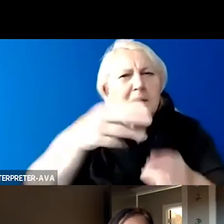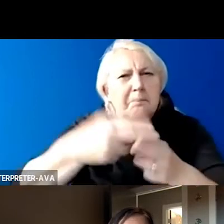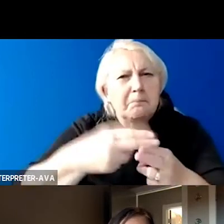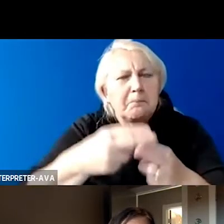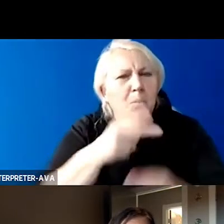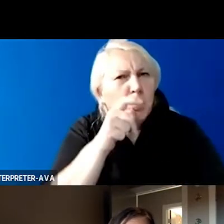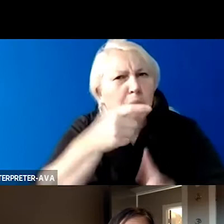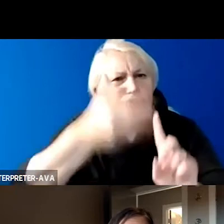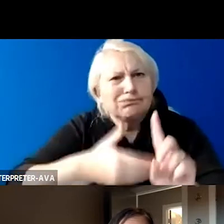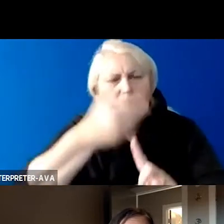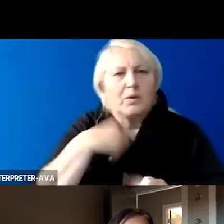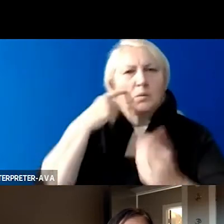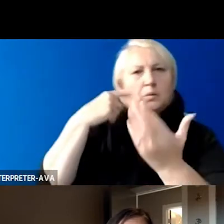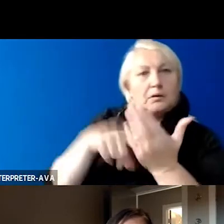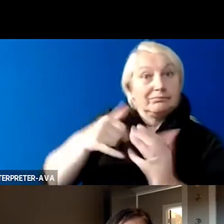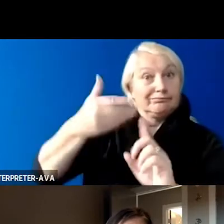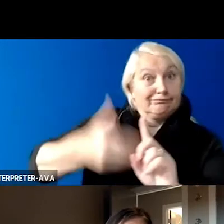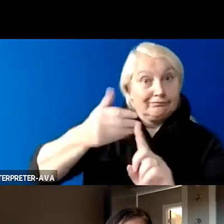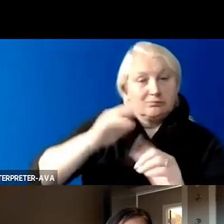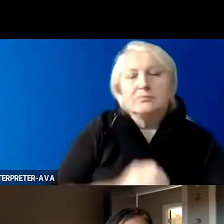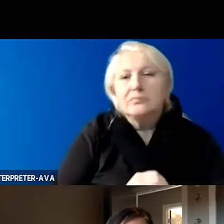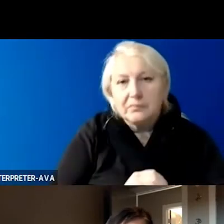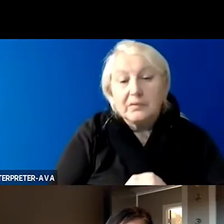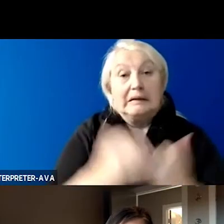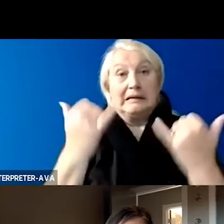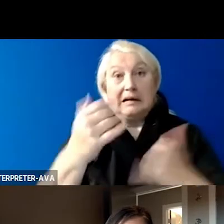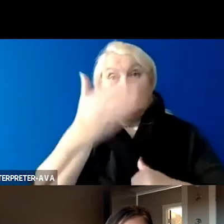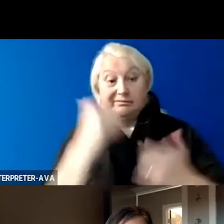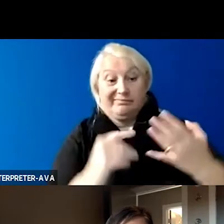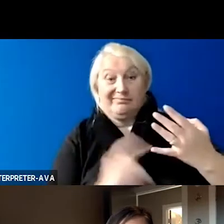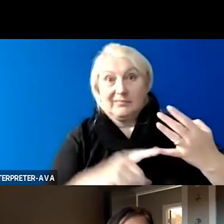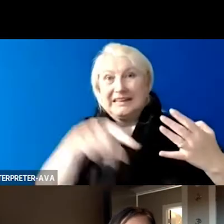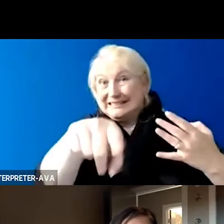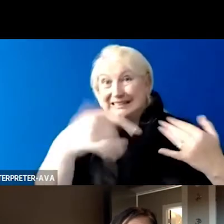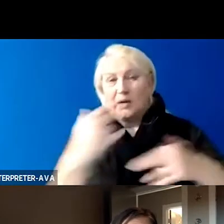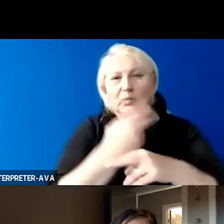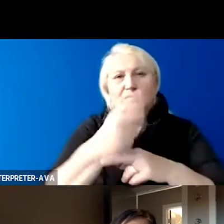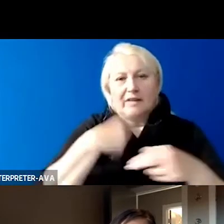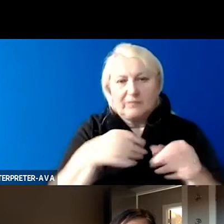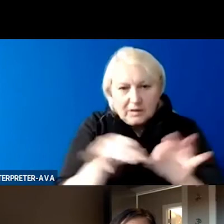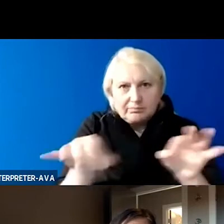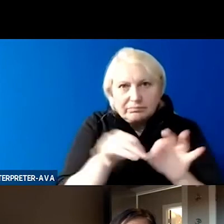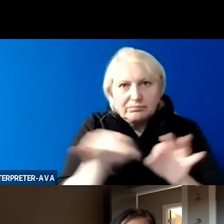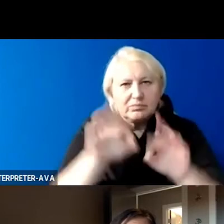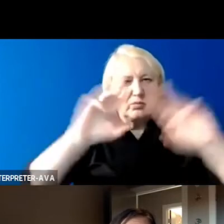For today we are using a transcription app called otter.ai. You'll see a box, a red box at the top